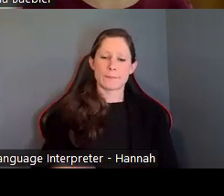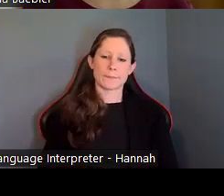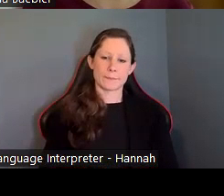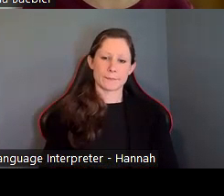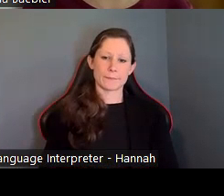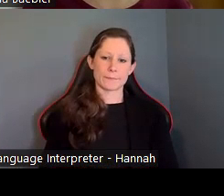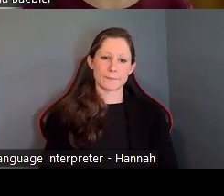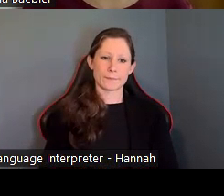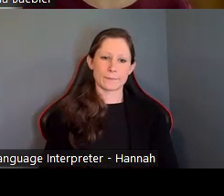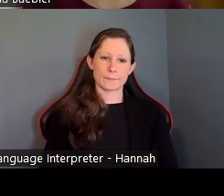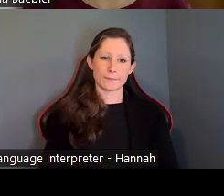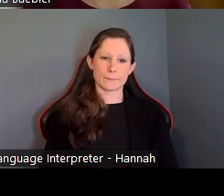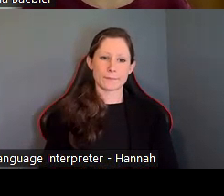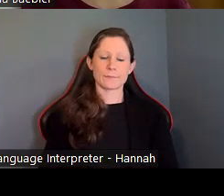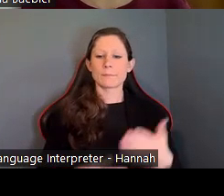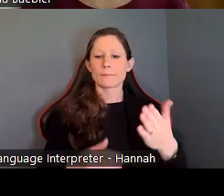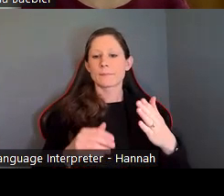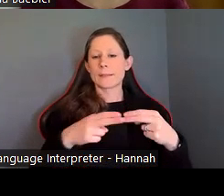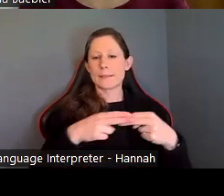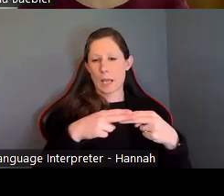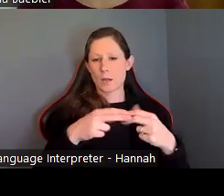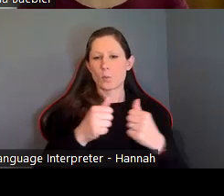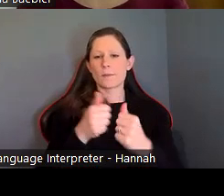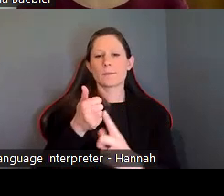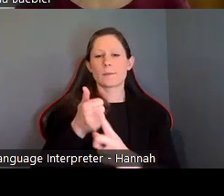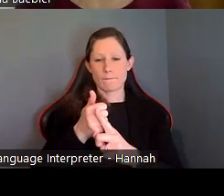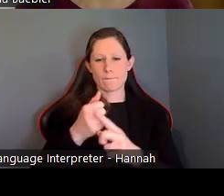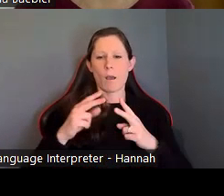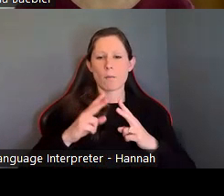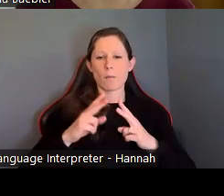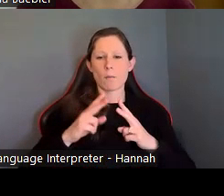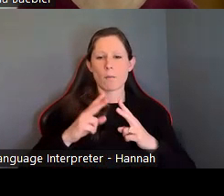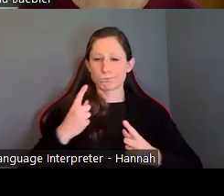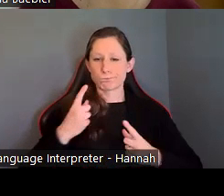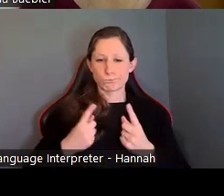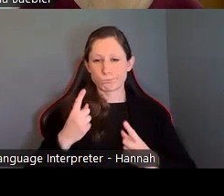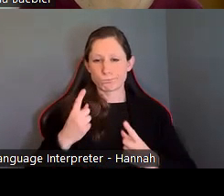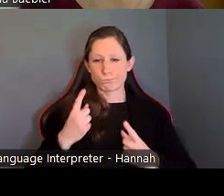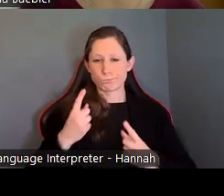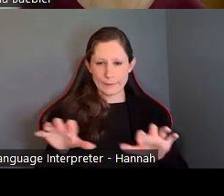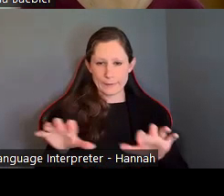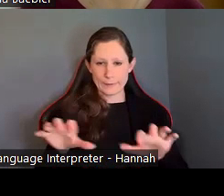This is the slide with the self-reflection activity. This slide is available to you all,